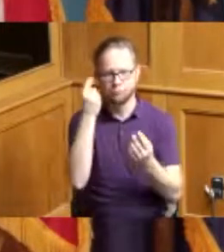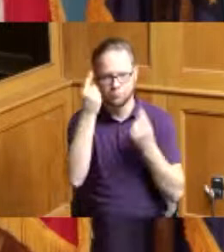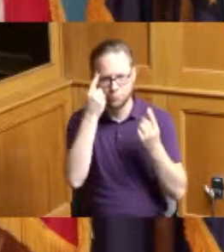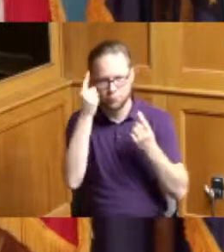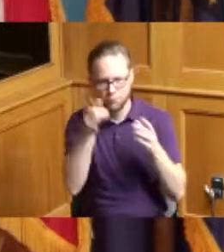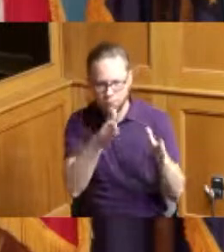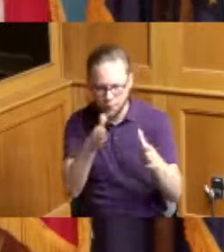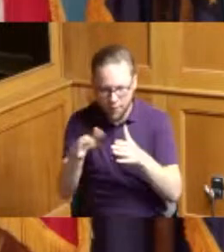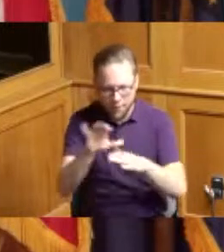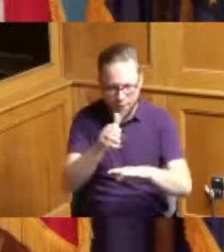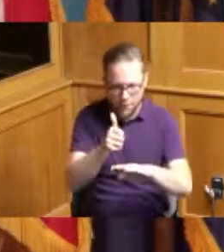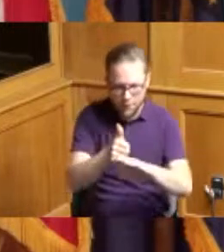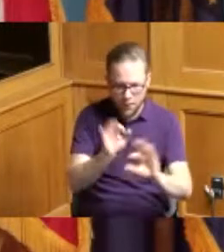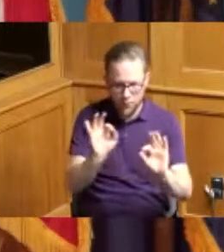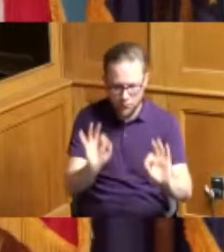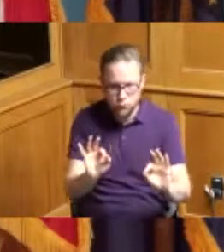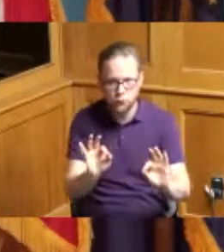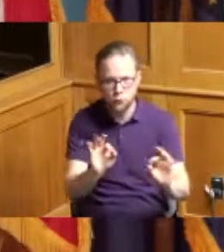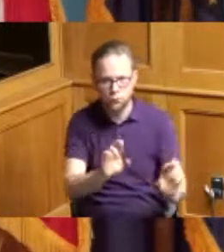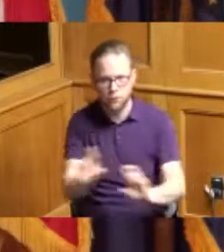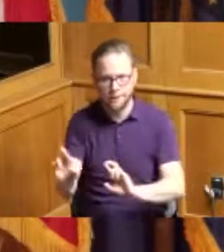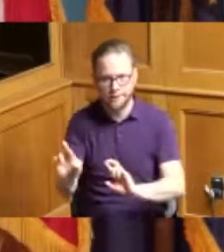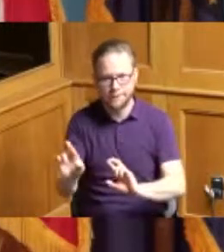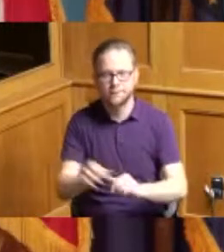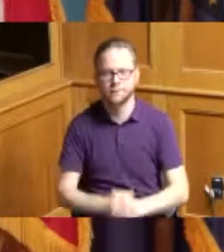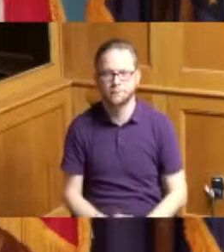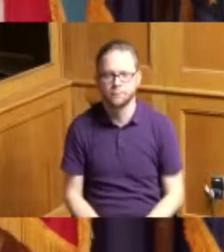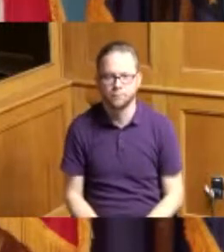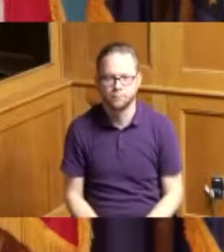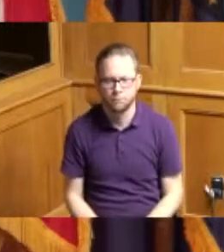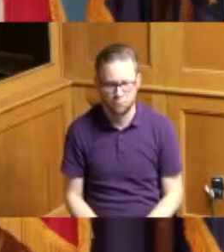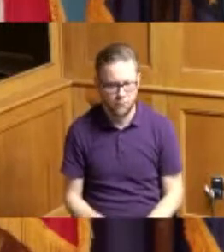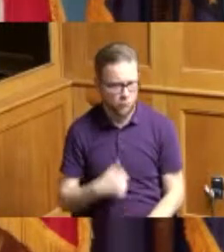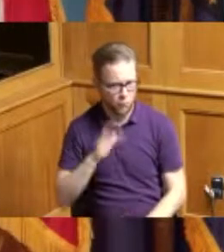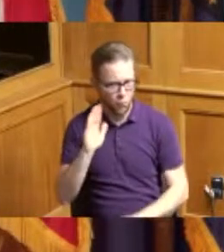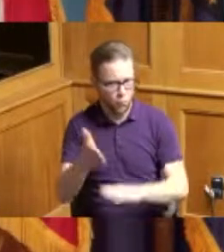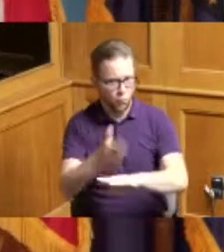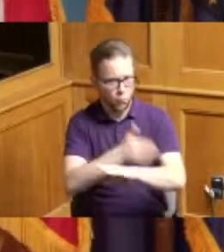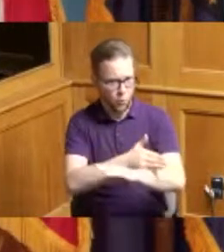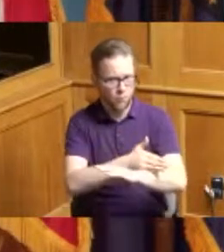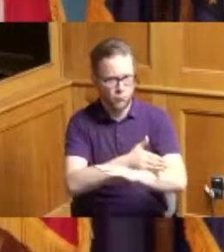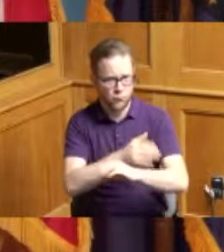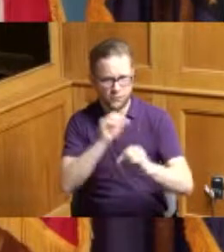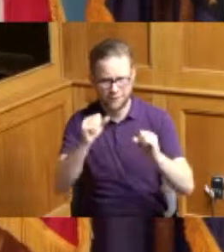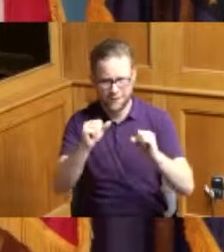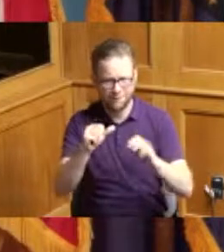and be prepared and to me that helps safety rather than unorganized activity and everybody